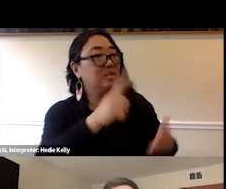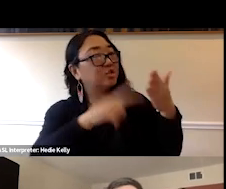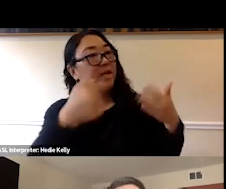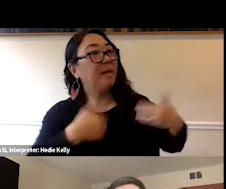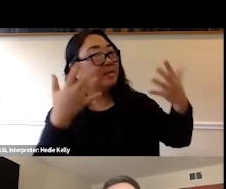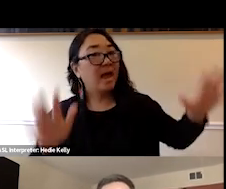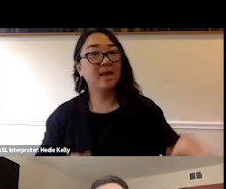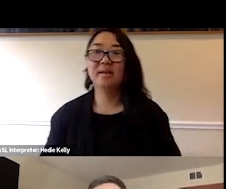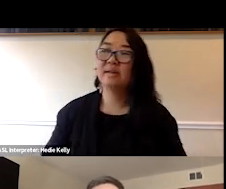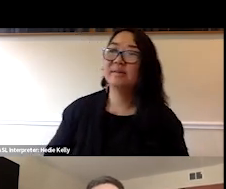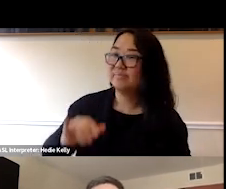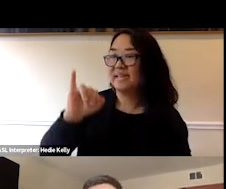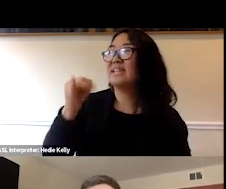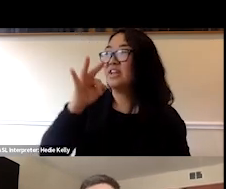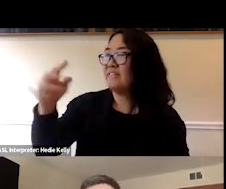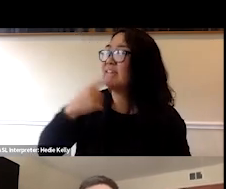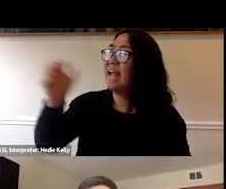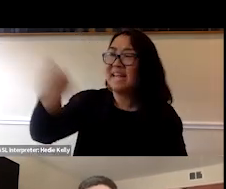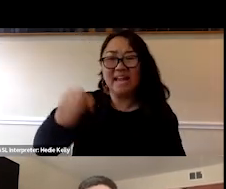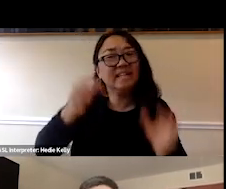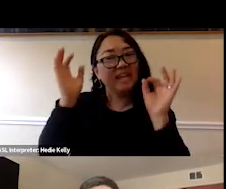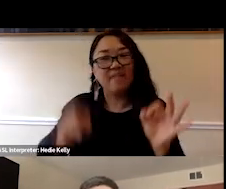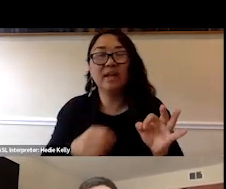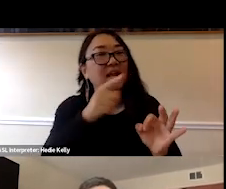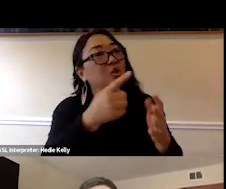but it's certainly not the end point, it's not the goal.